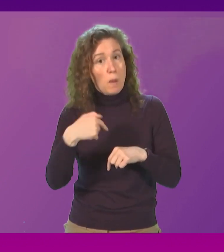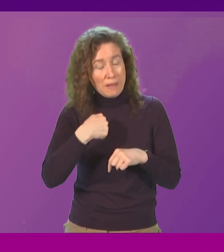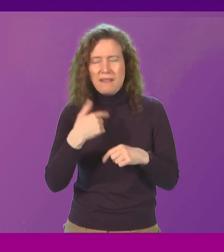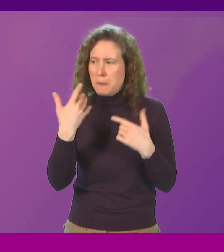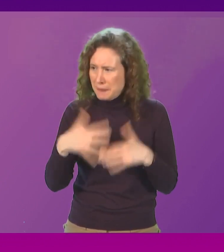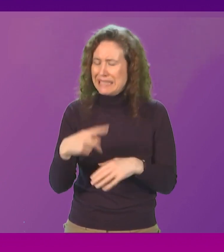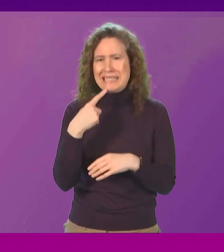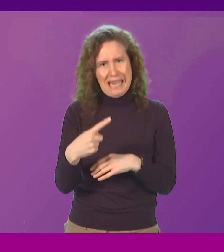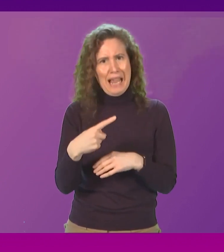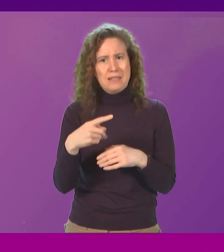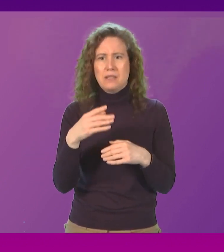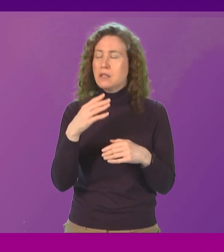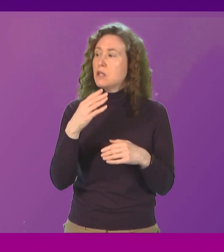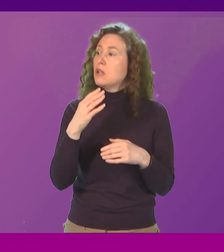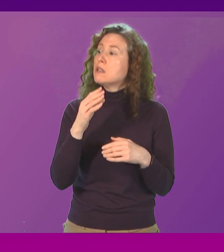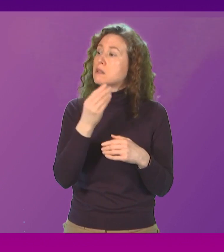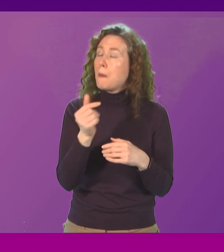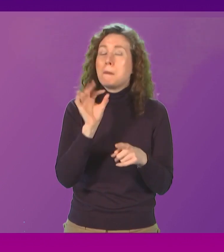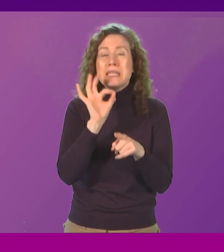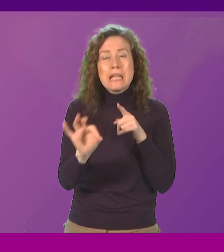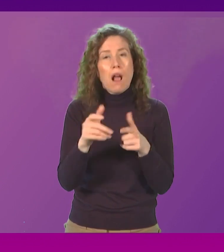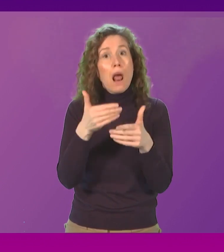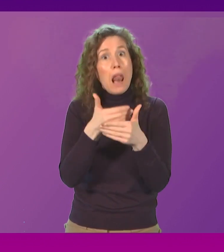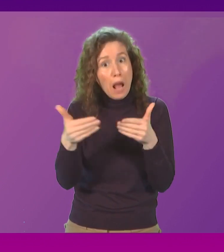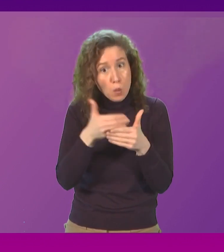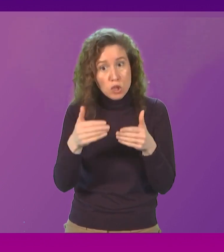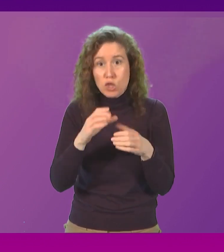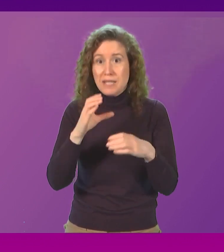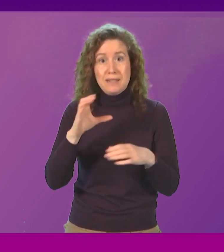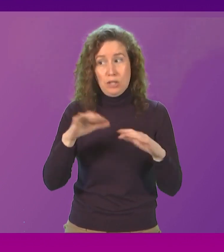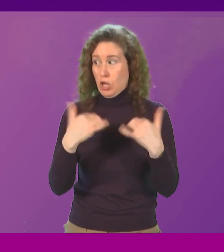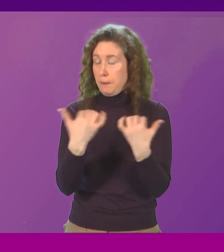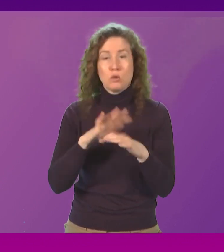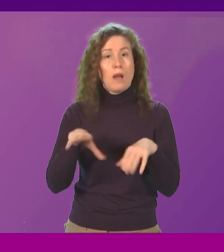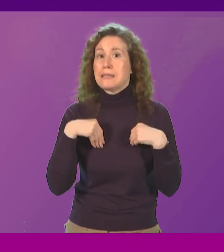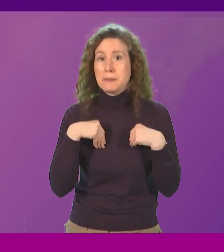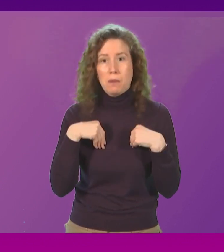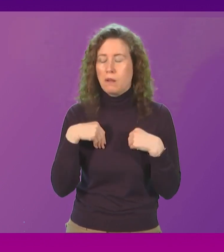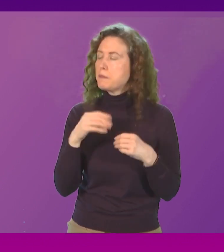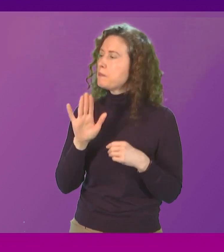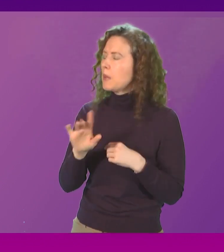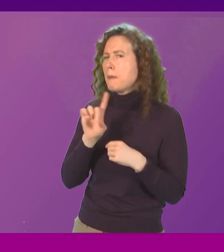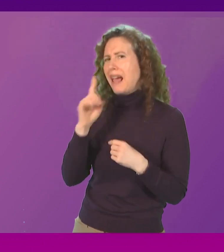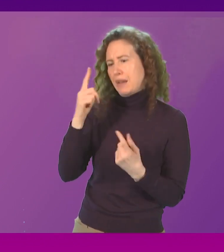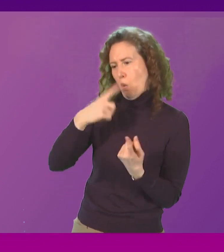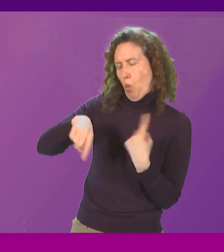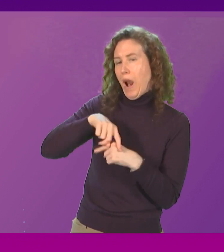said with regard to the use of particular language in the chamber. But I think that everyone has accepted that the SNP lied over those figures.